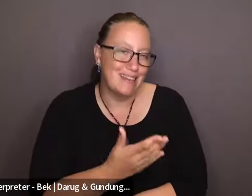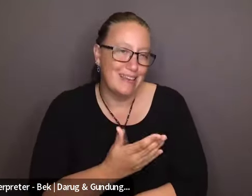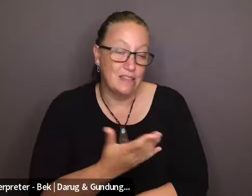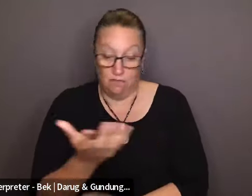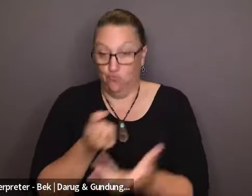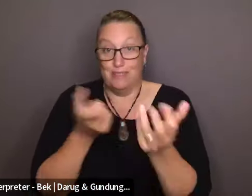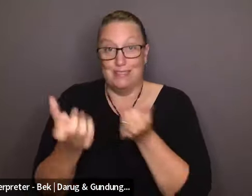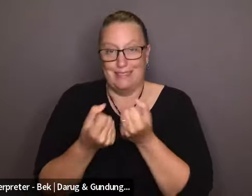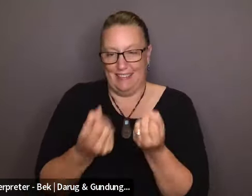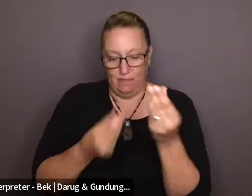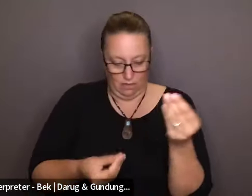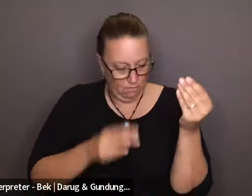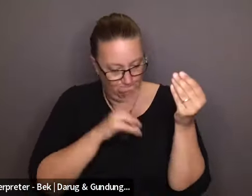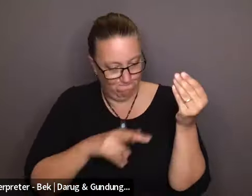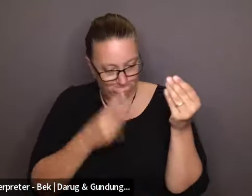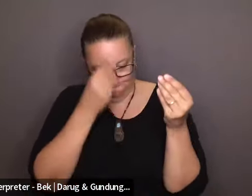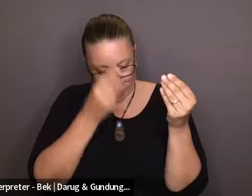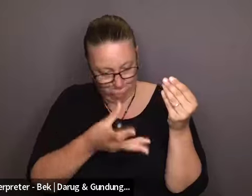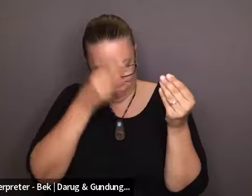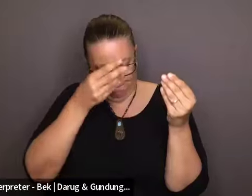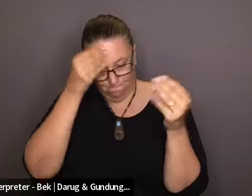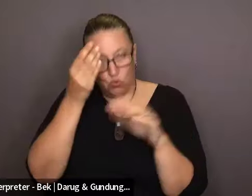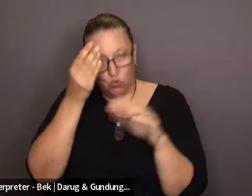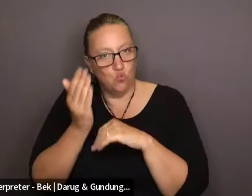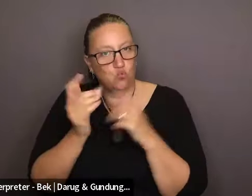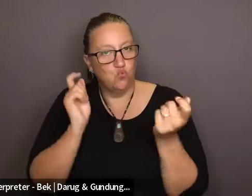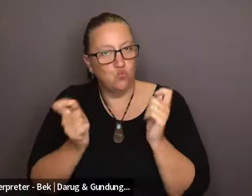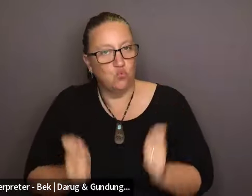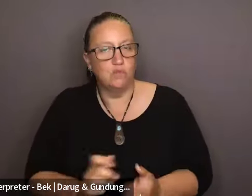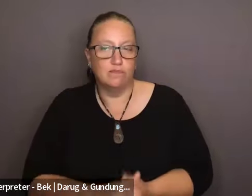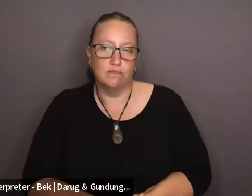an evaluation survey and we' d really appreciate your